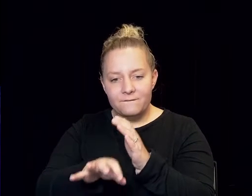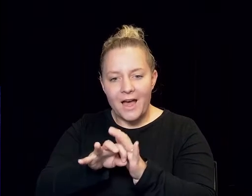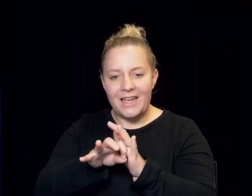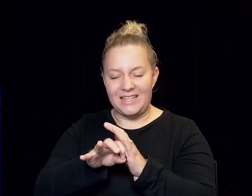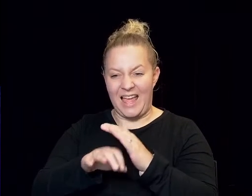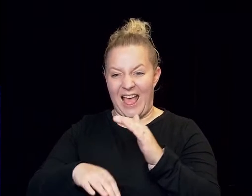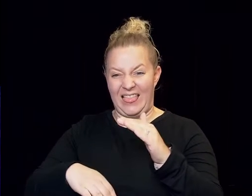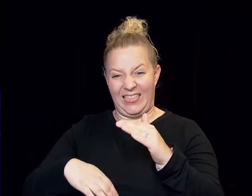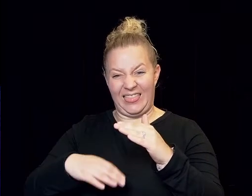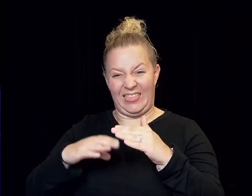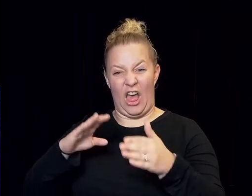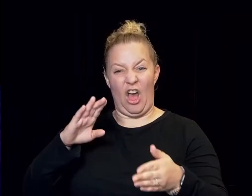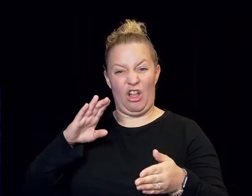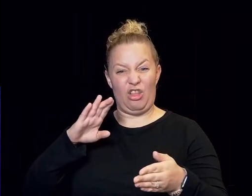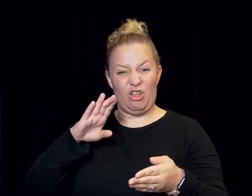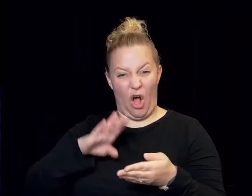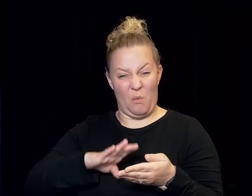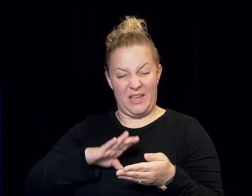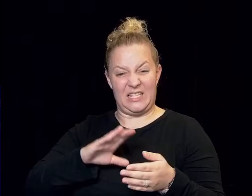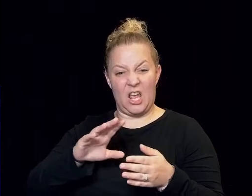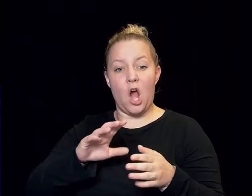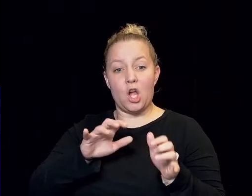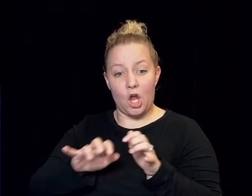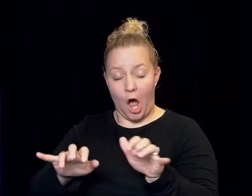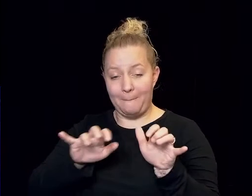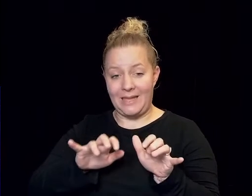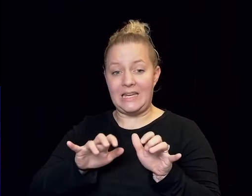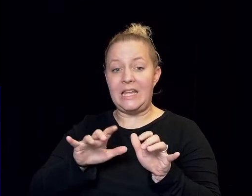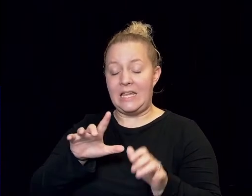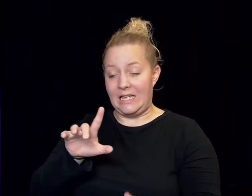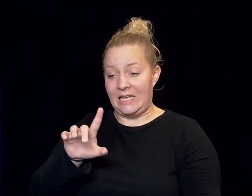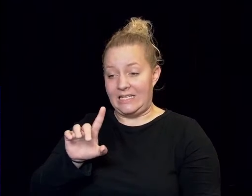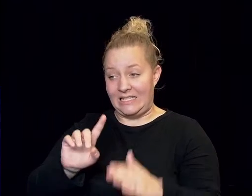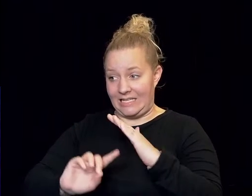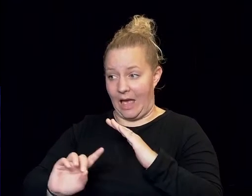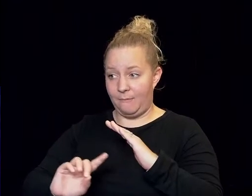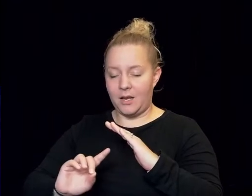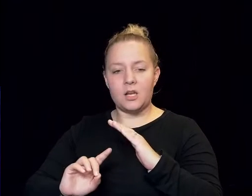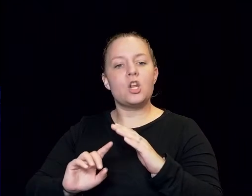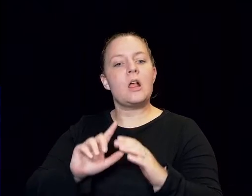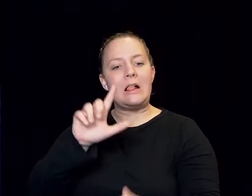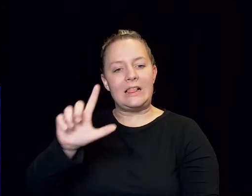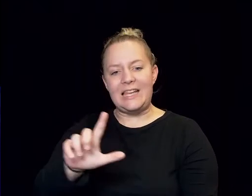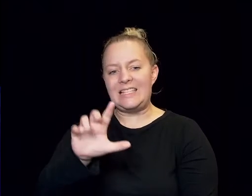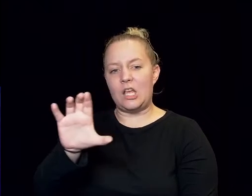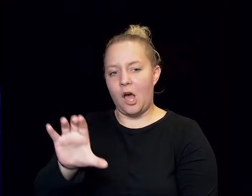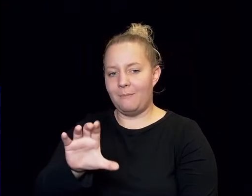least common multiple of those denominators. So, the first thing I would do is list the